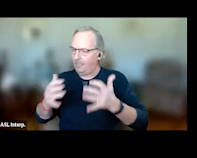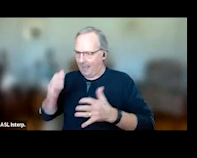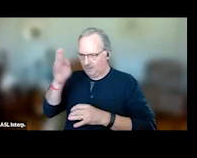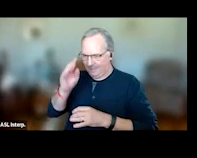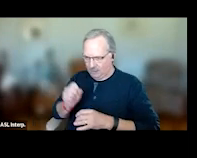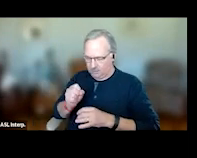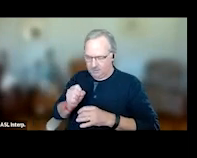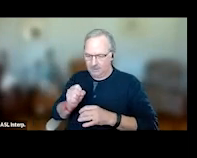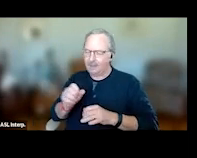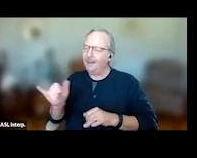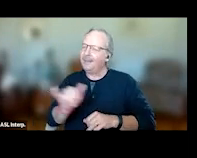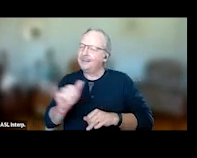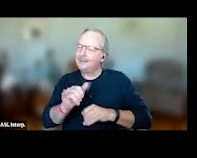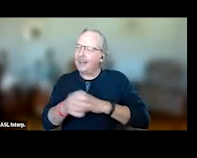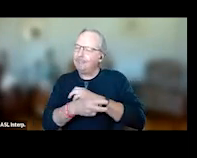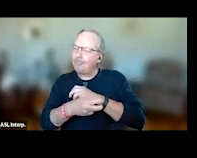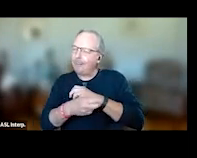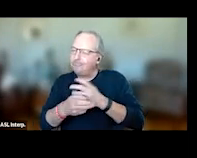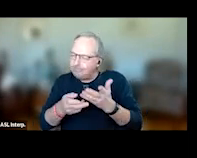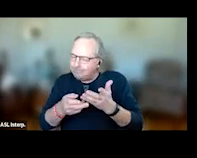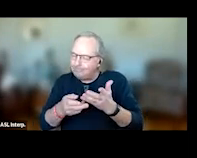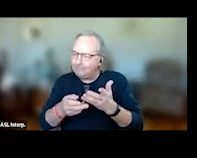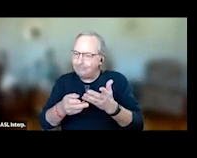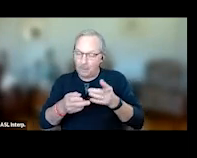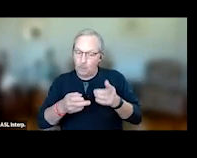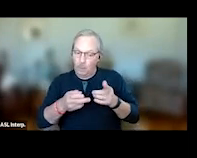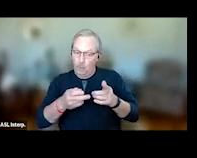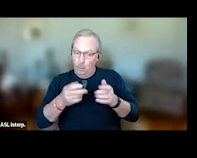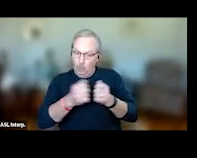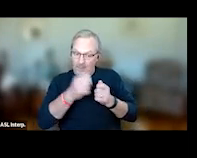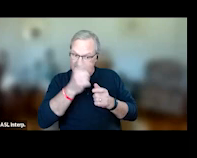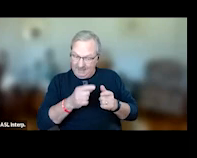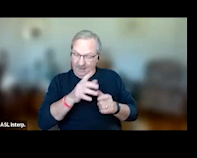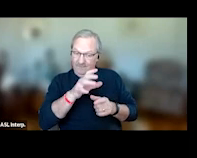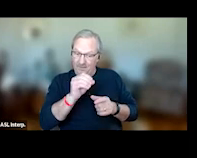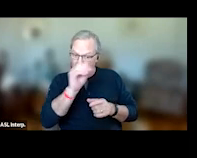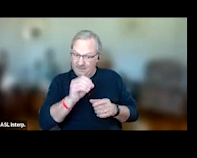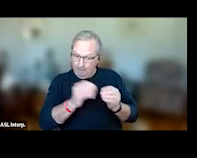exact crime, but those with psychosis were 50% more likely to be incarcerated for a misdemeanor